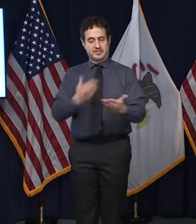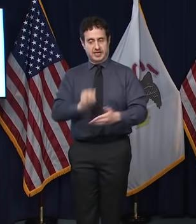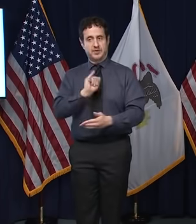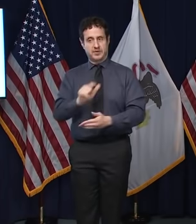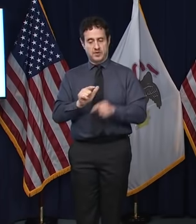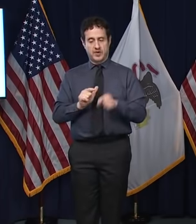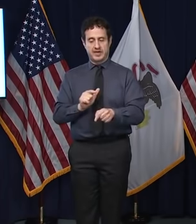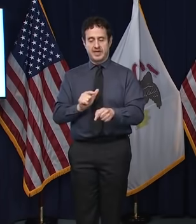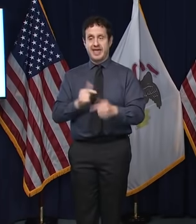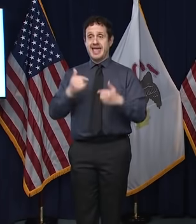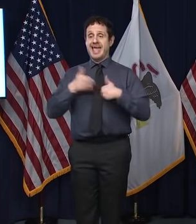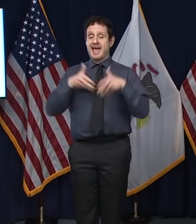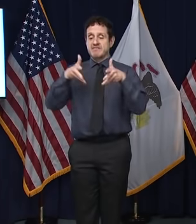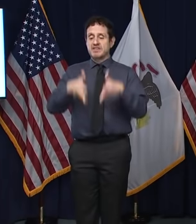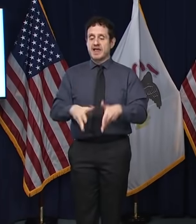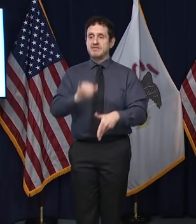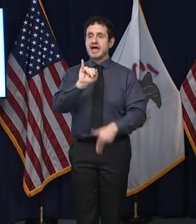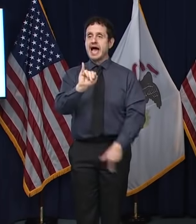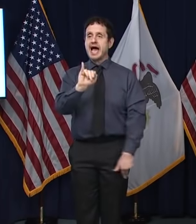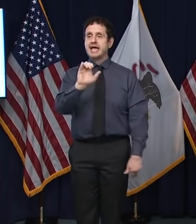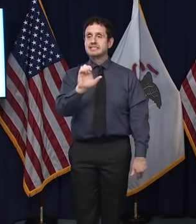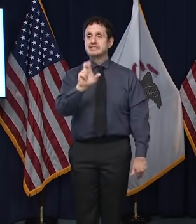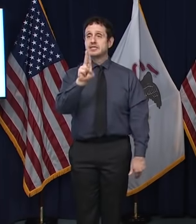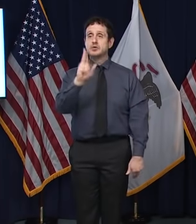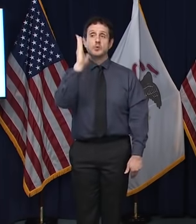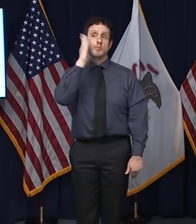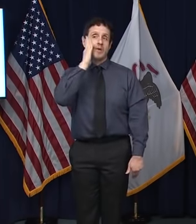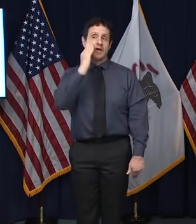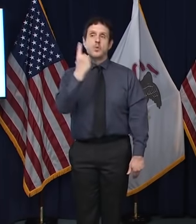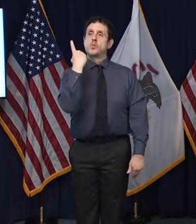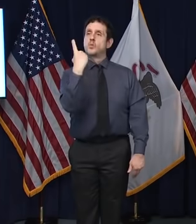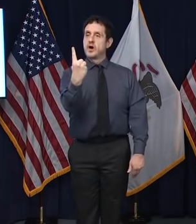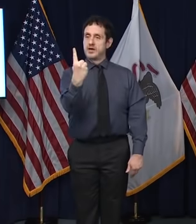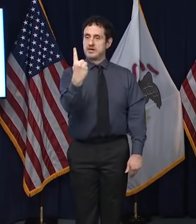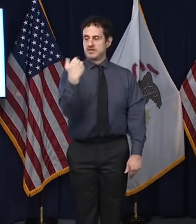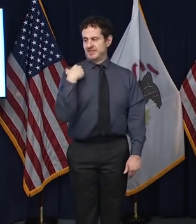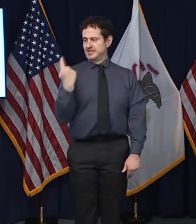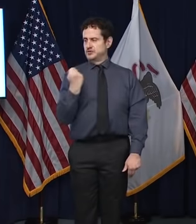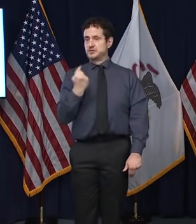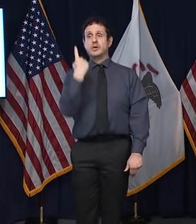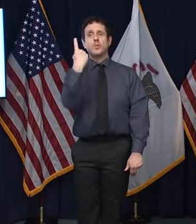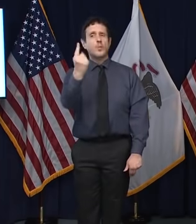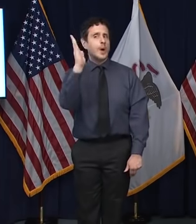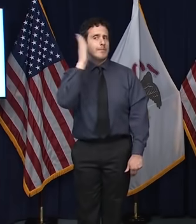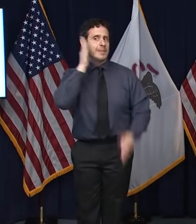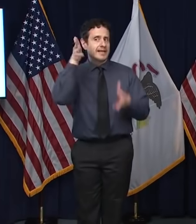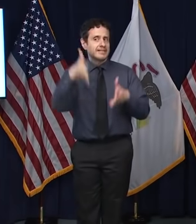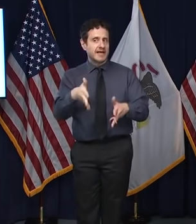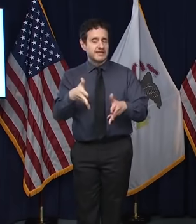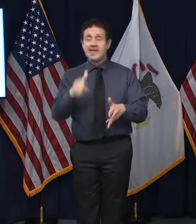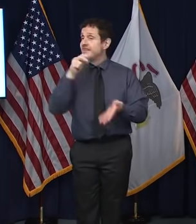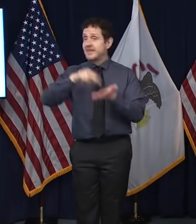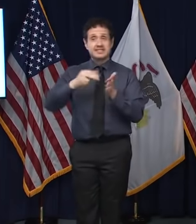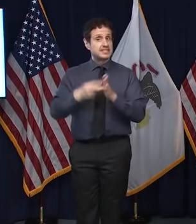region of the state there was